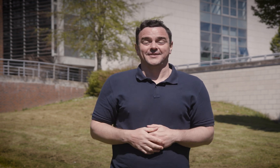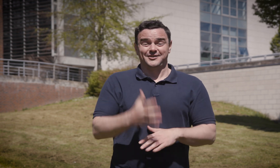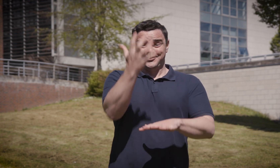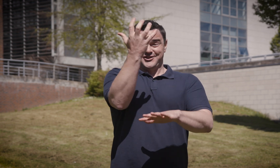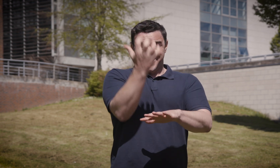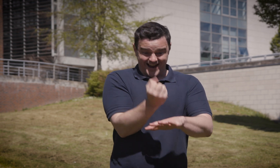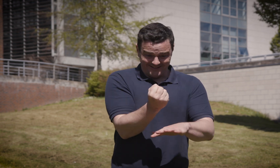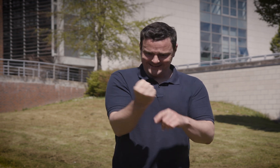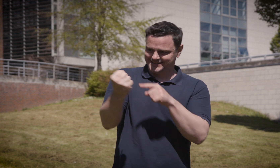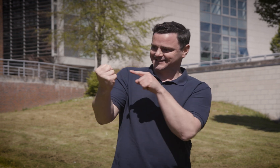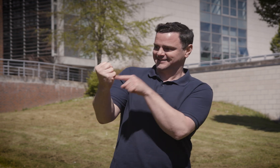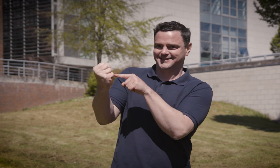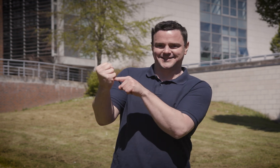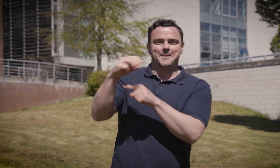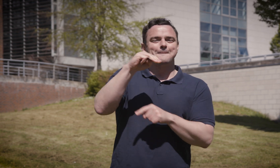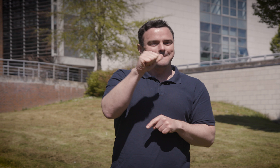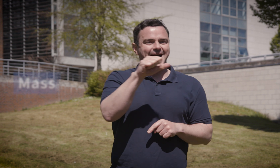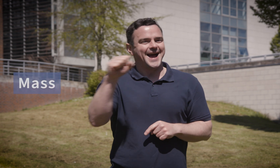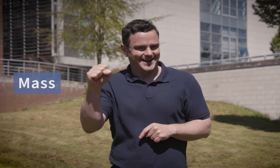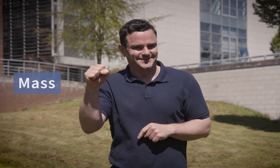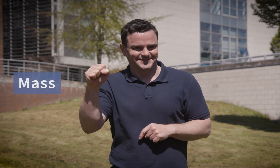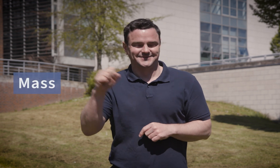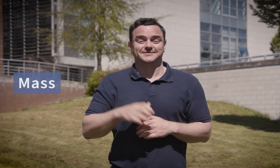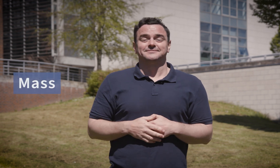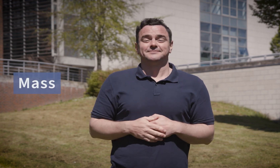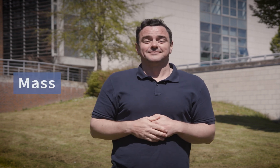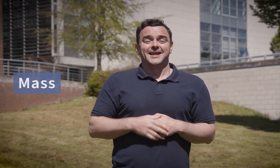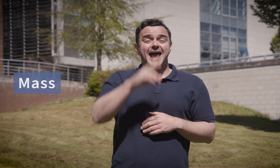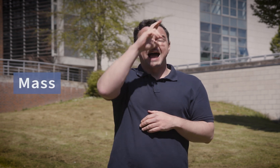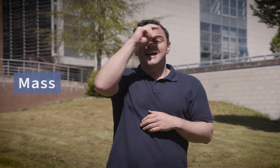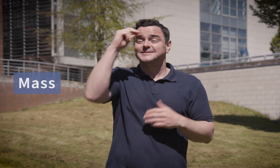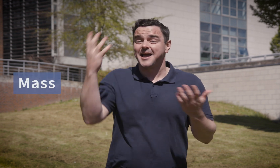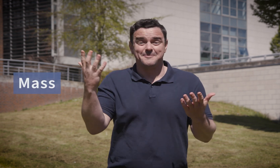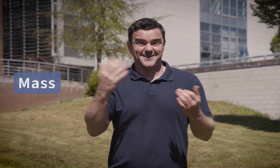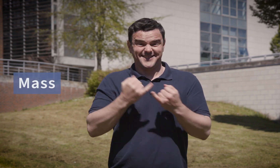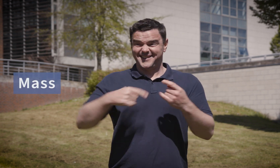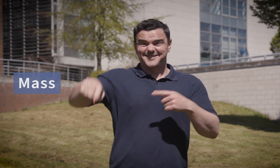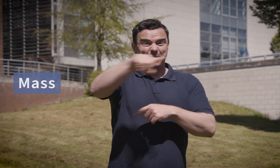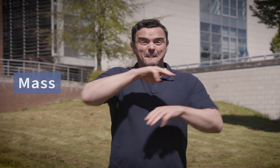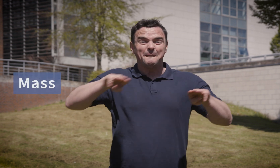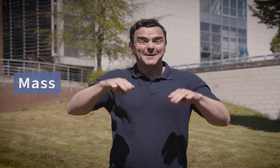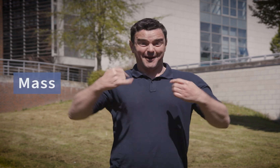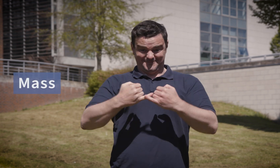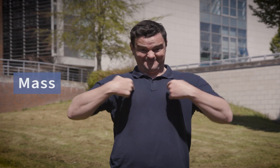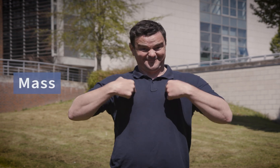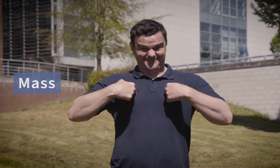but it pulls on everything that has mass, for example, that includes people, like you and me.